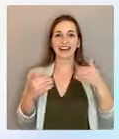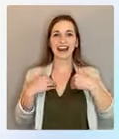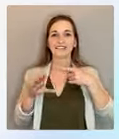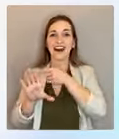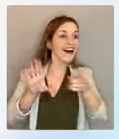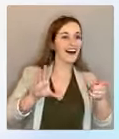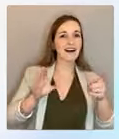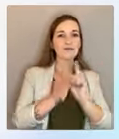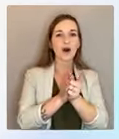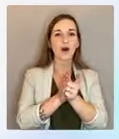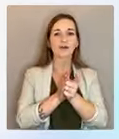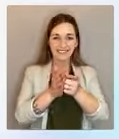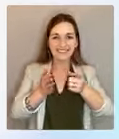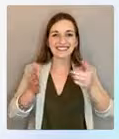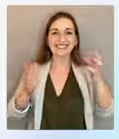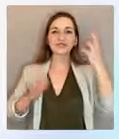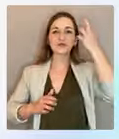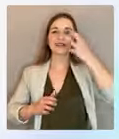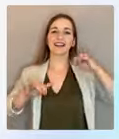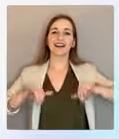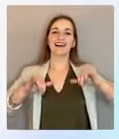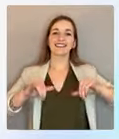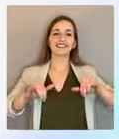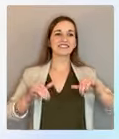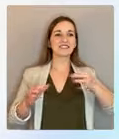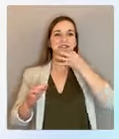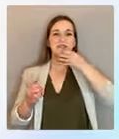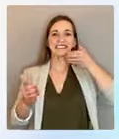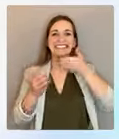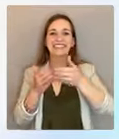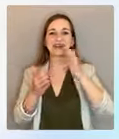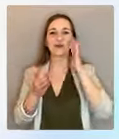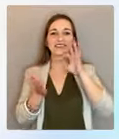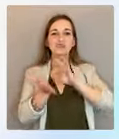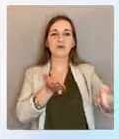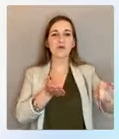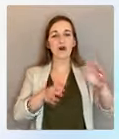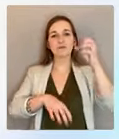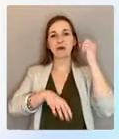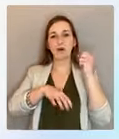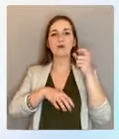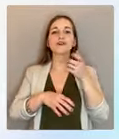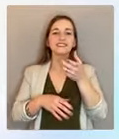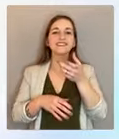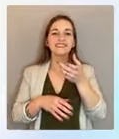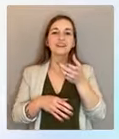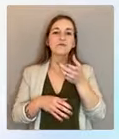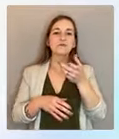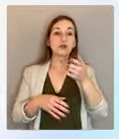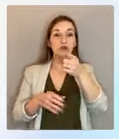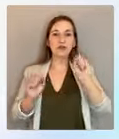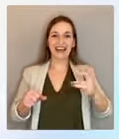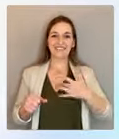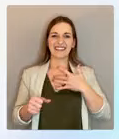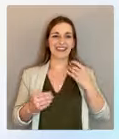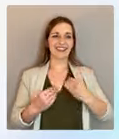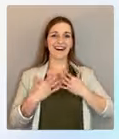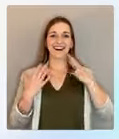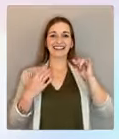and as soon as there's this breakaway moment, you realize that like they're about to score and you can feel the emotion of the game, even if it's something you've never played.